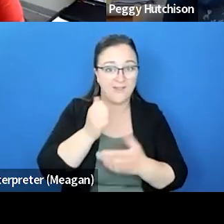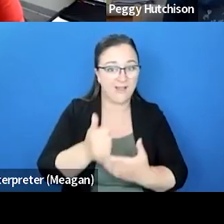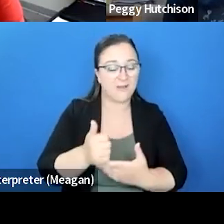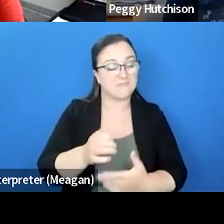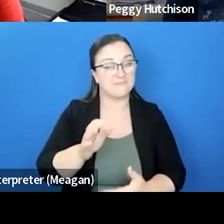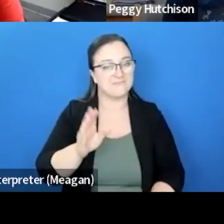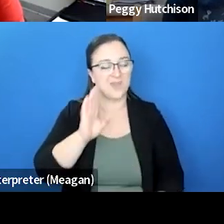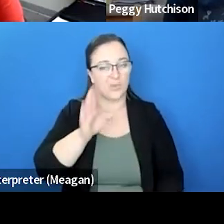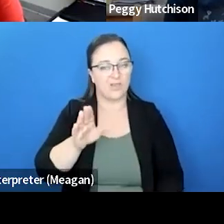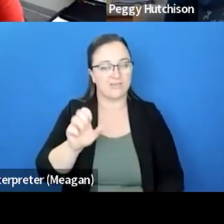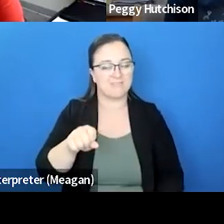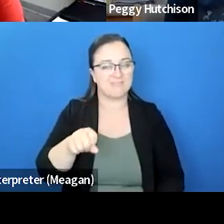It's important to take your breaks.